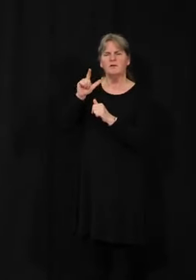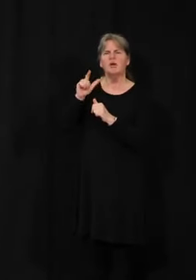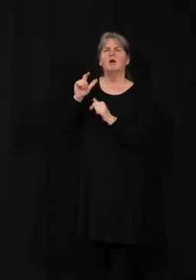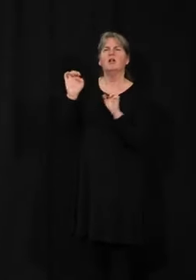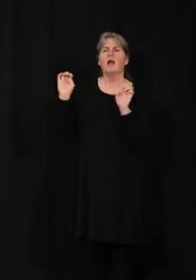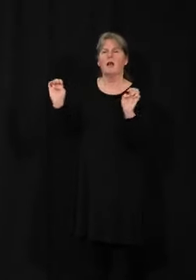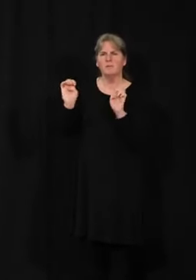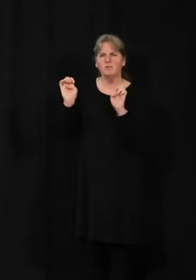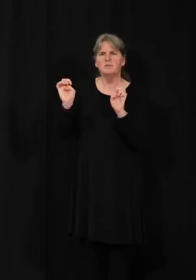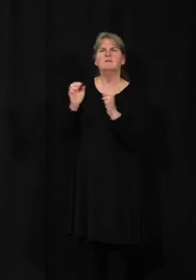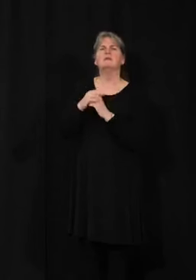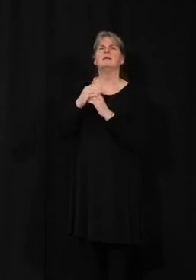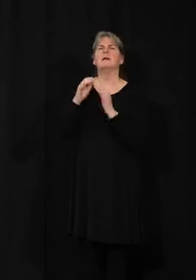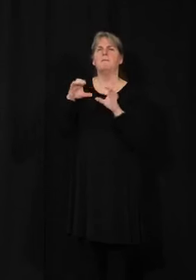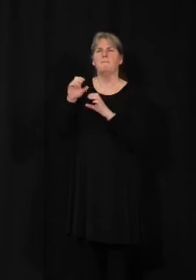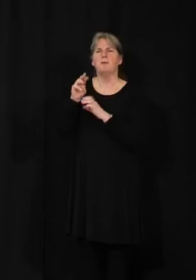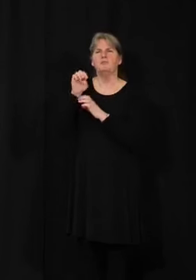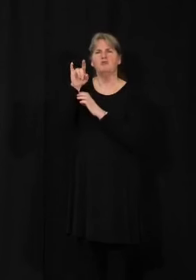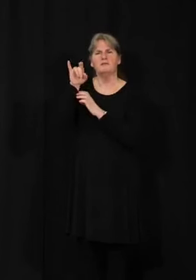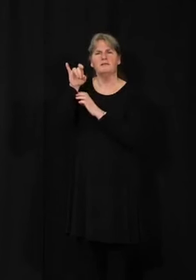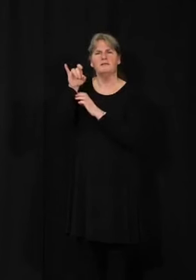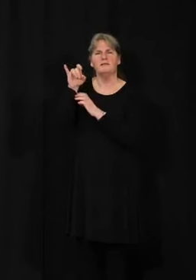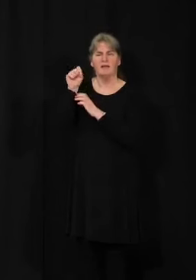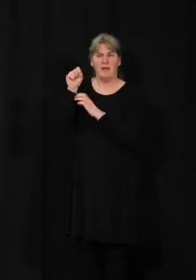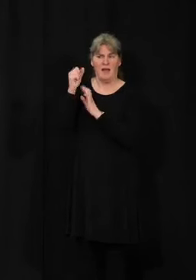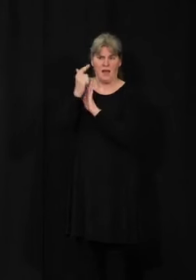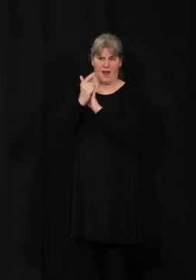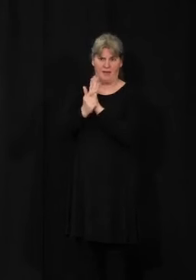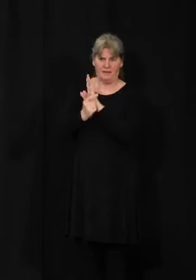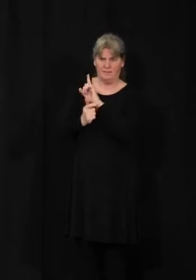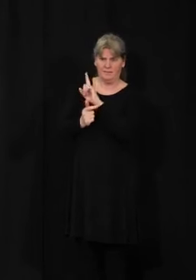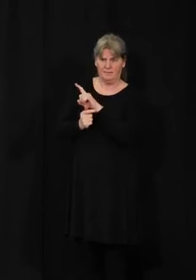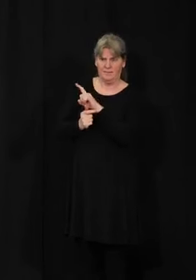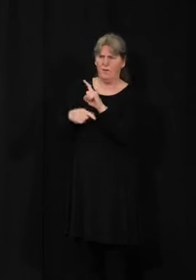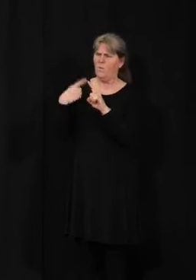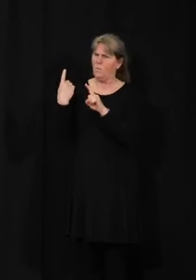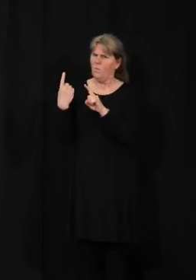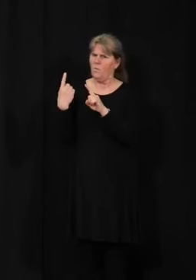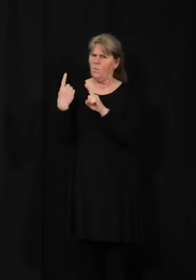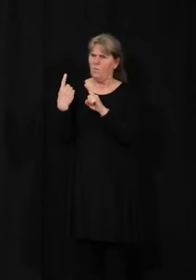There are a whole bunch of them but two I want to circle in on. One provides the ability for